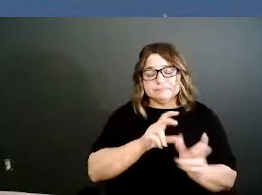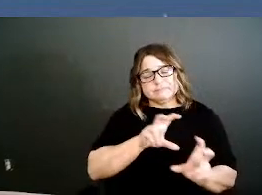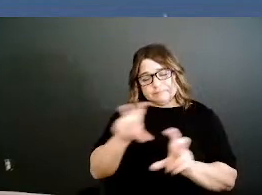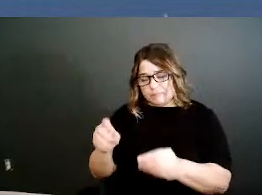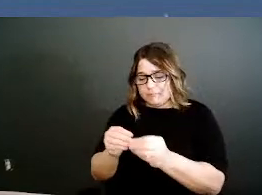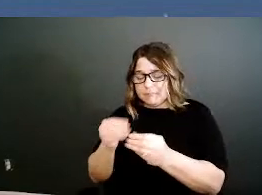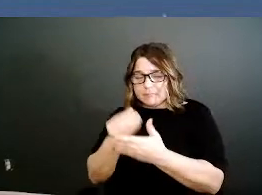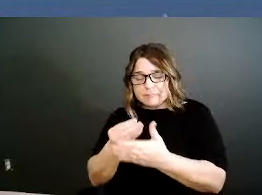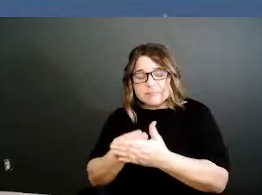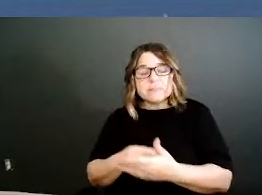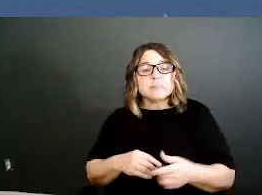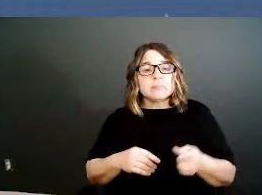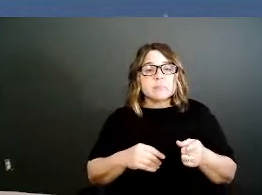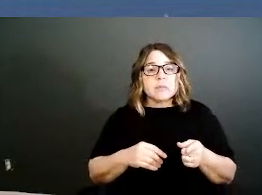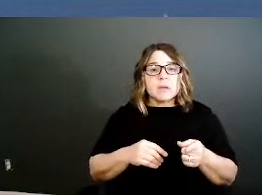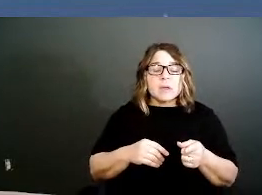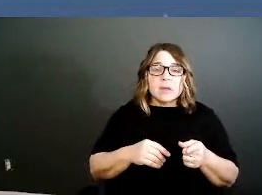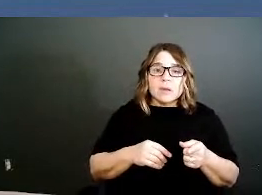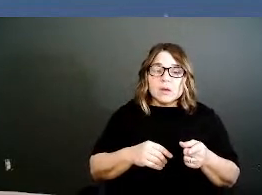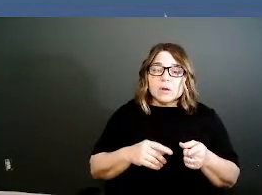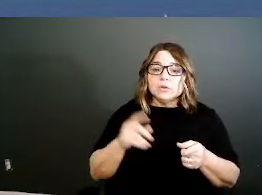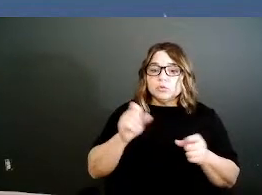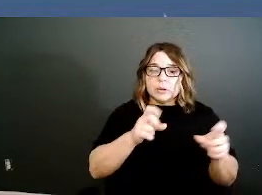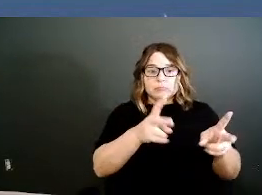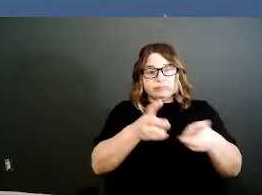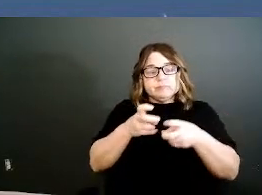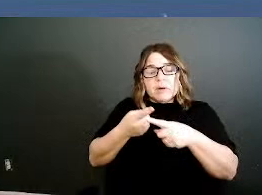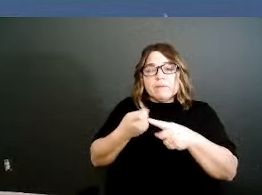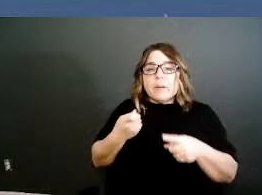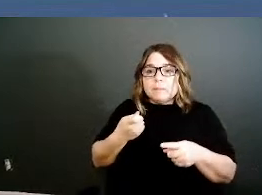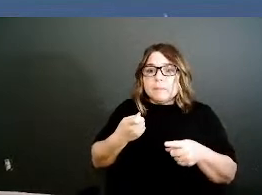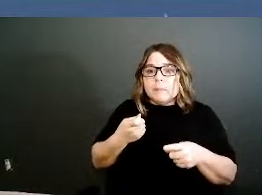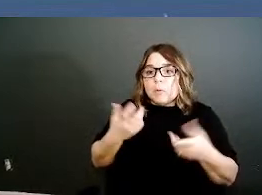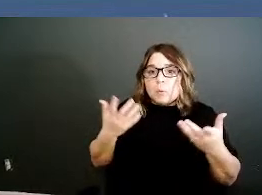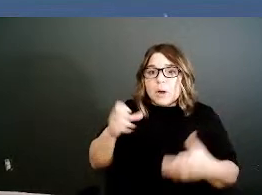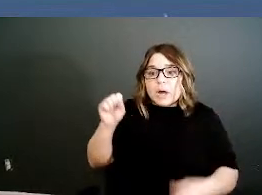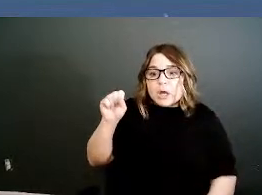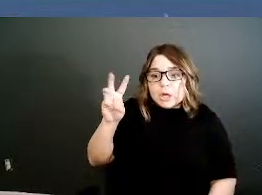SUBMITTED VIOLENCE AGAINST THE RESIDENTS OF MINNEAPOLIS. YOU COULD TAKE IT FROM THE $3.